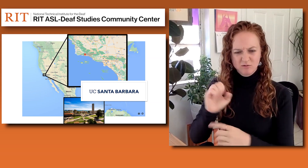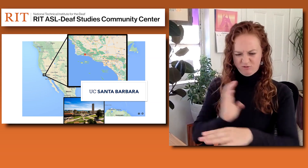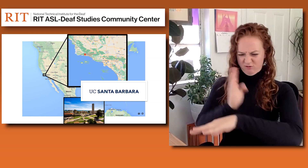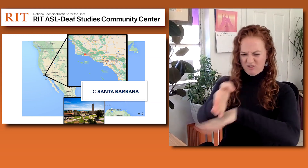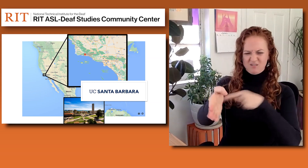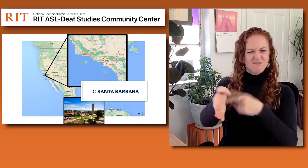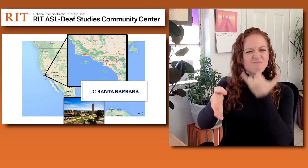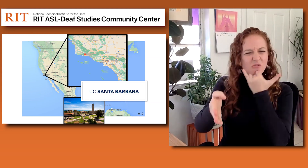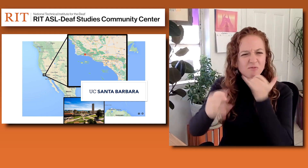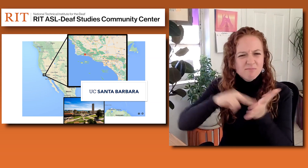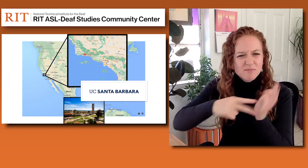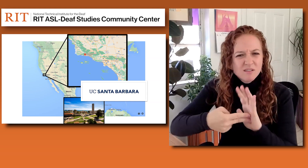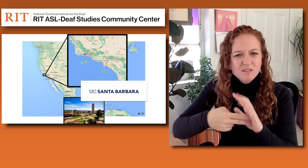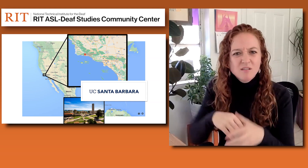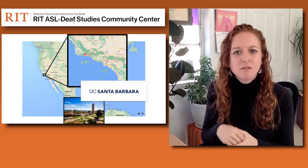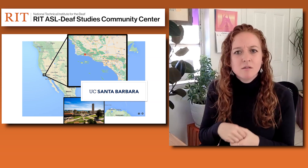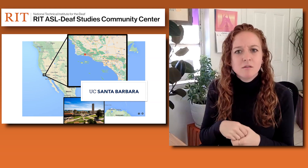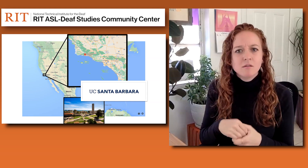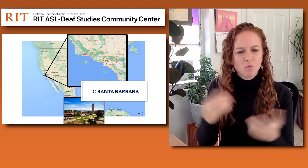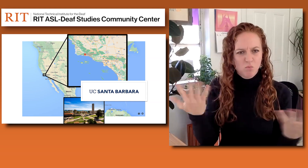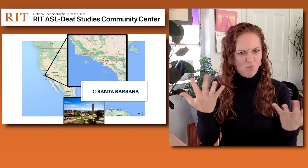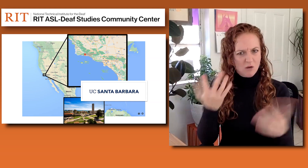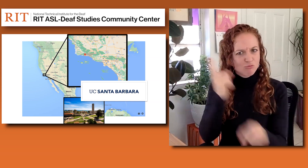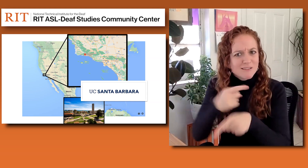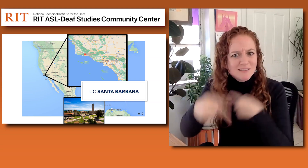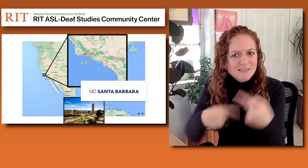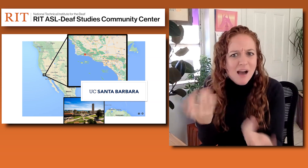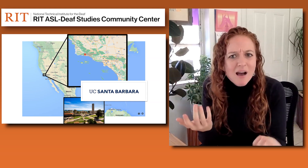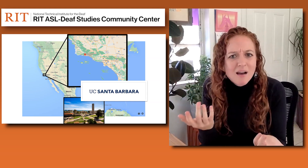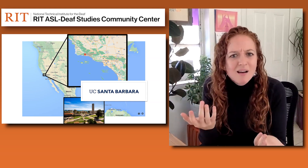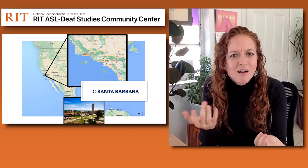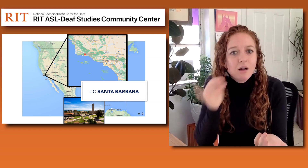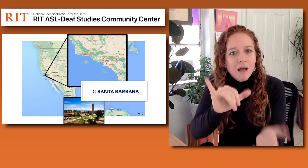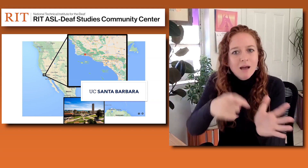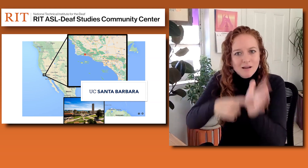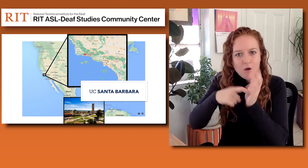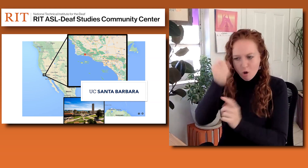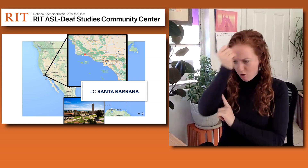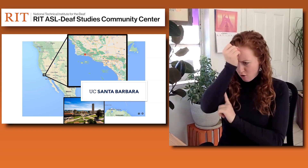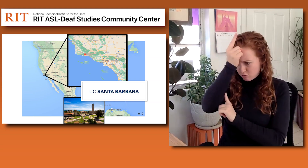That's...that's not the right meaning of the word. So, what's the right sign for "cross-section"